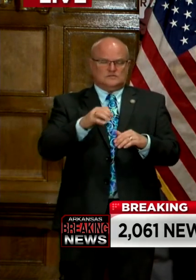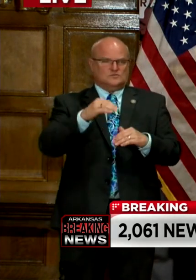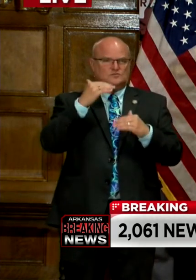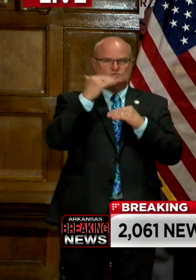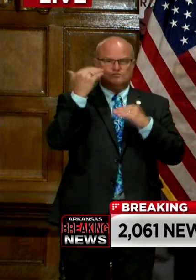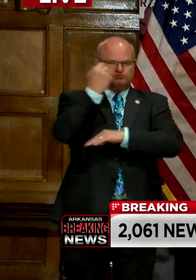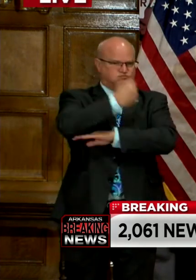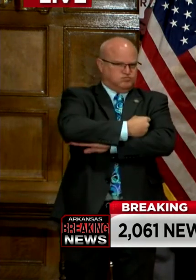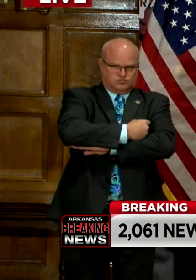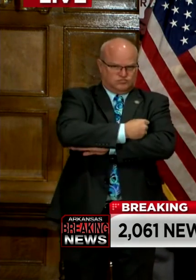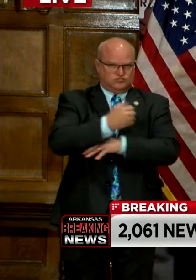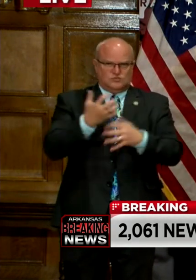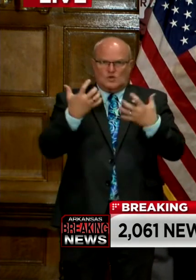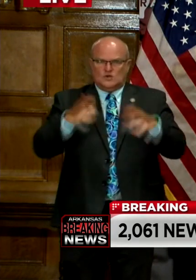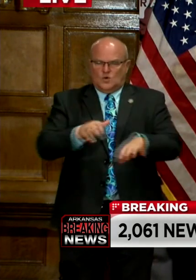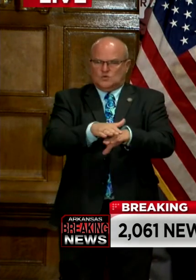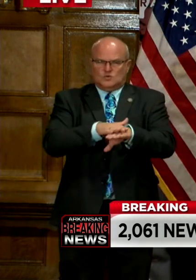OUR BUSINESSES GOING. WE DON'T WANT TO SLOW THEM DOWN.